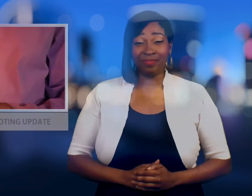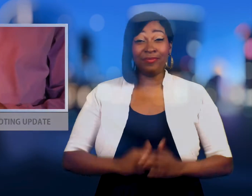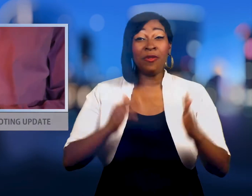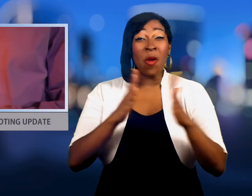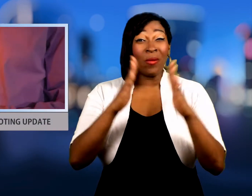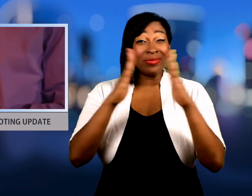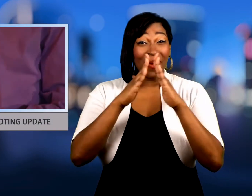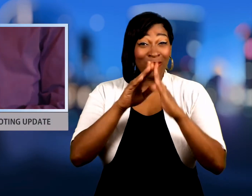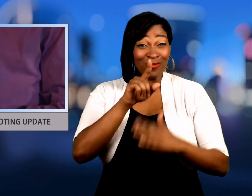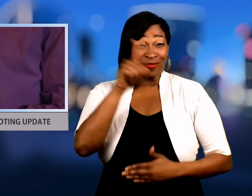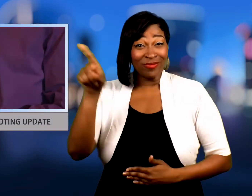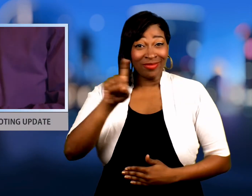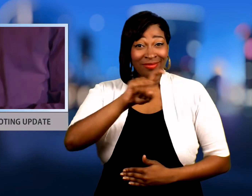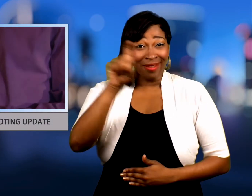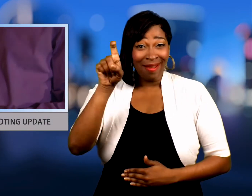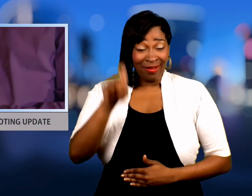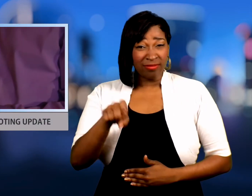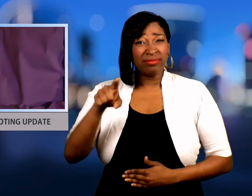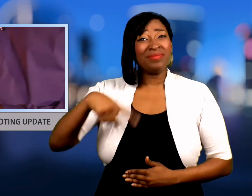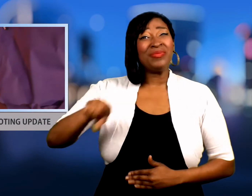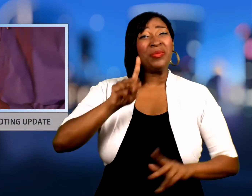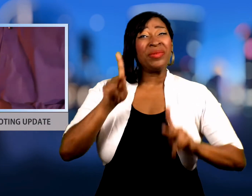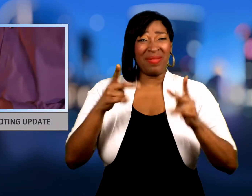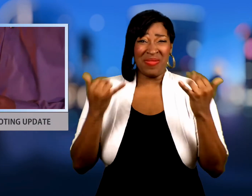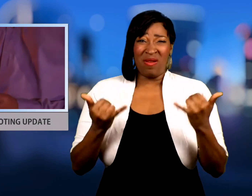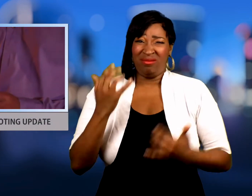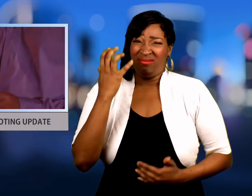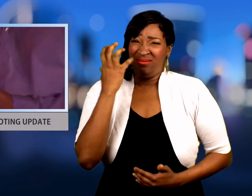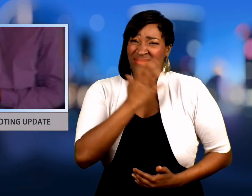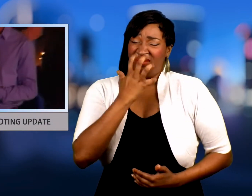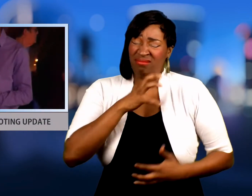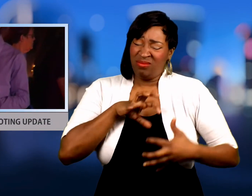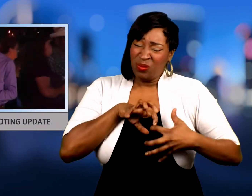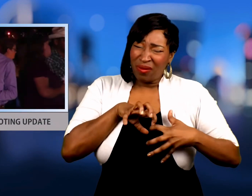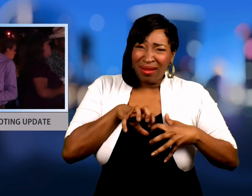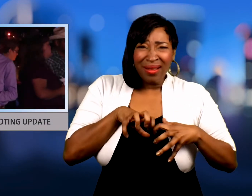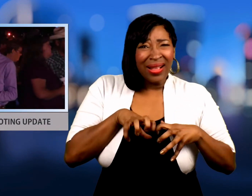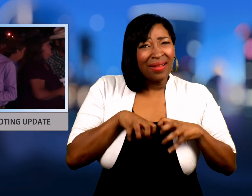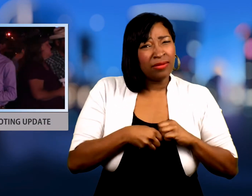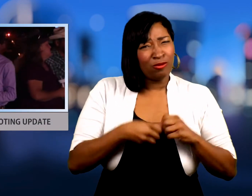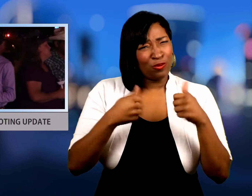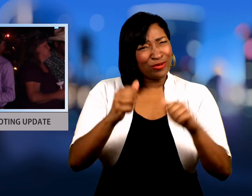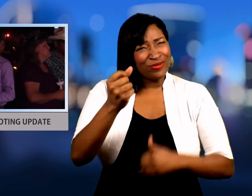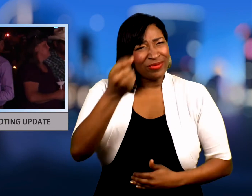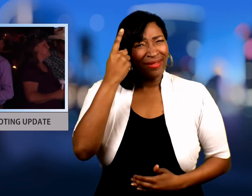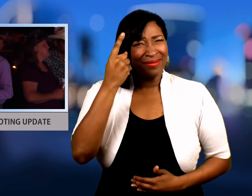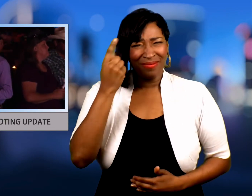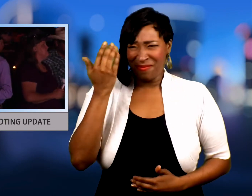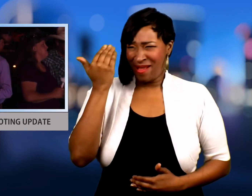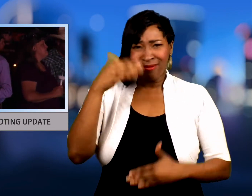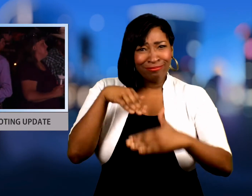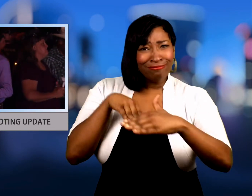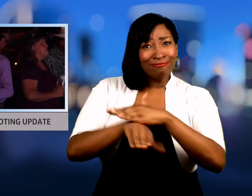A small town in Texas is in mourning right now trying to understand